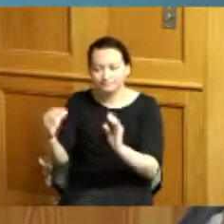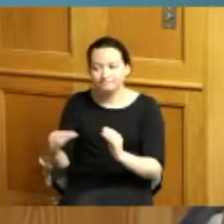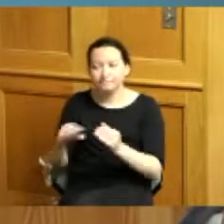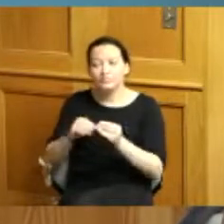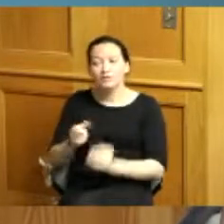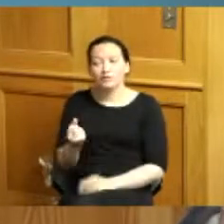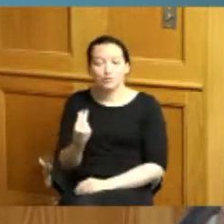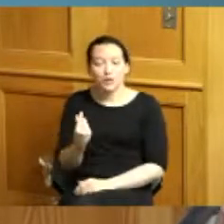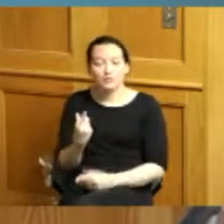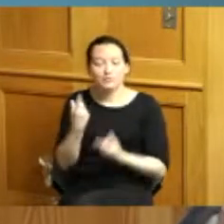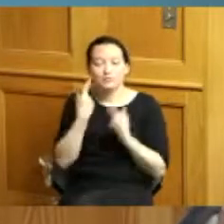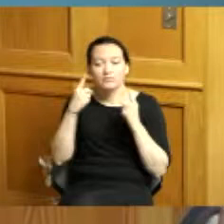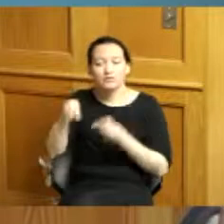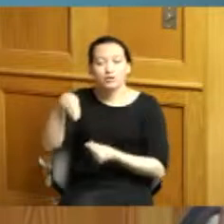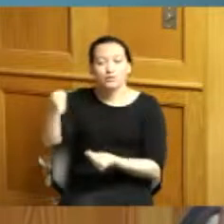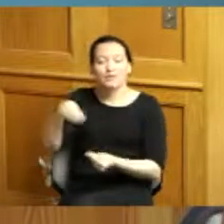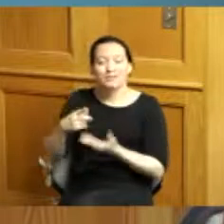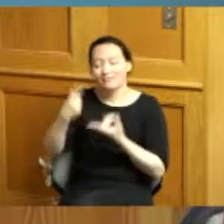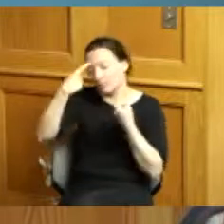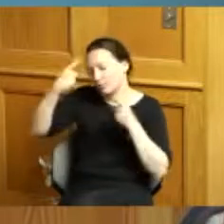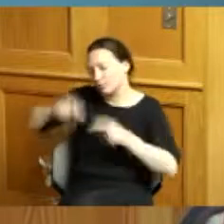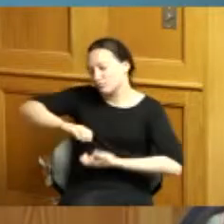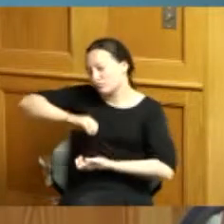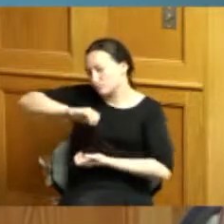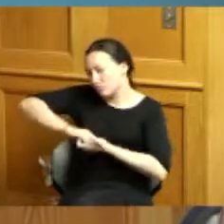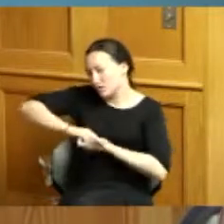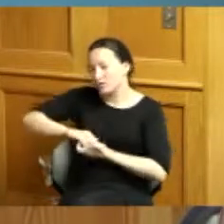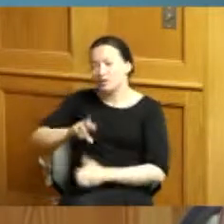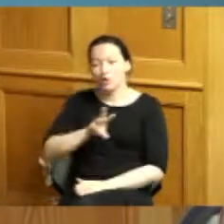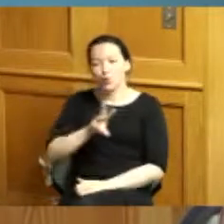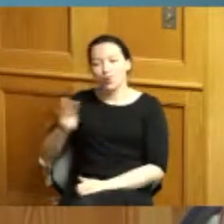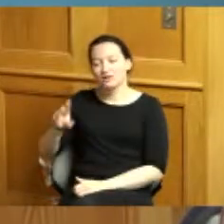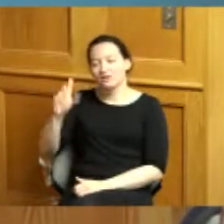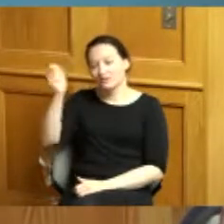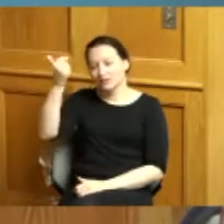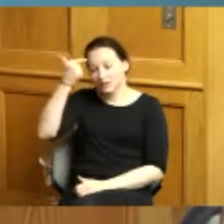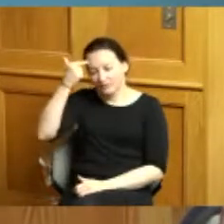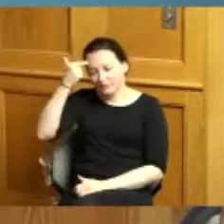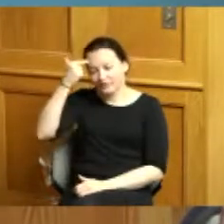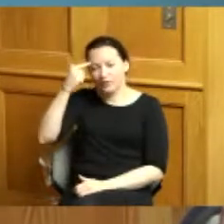12 is a resolution approving a collaborative agreement with Western governance University